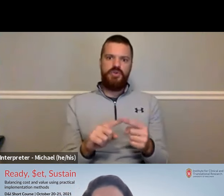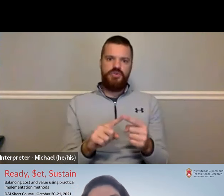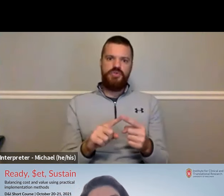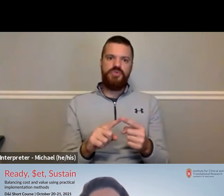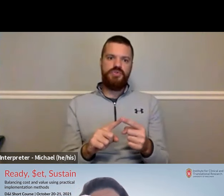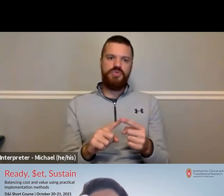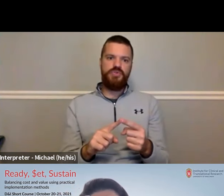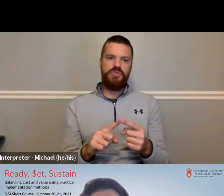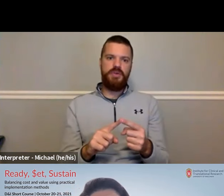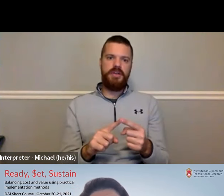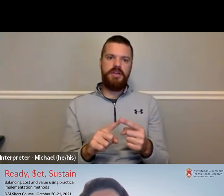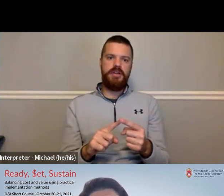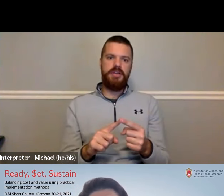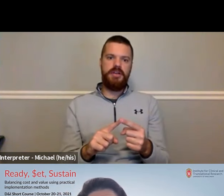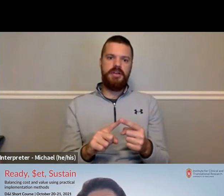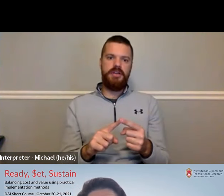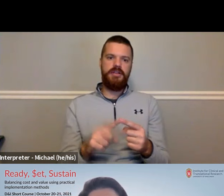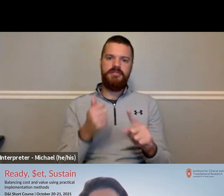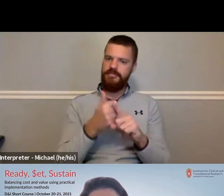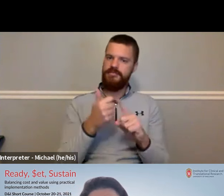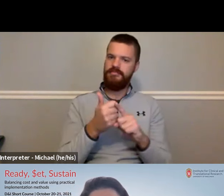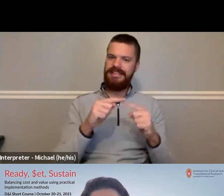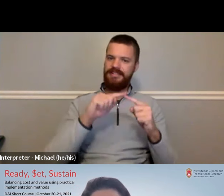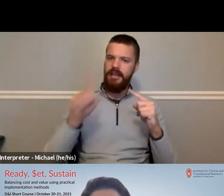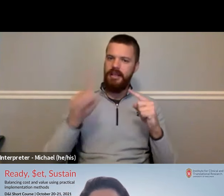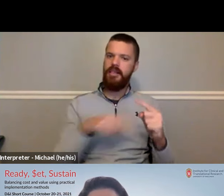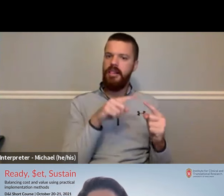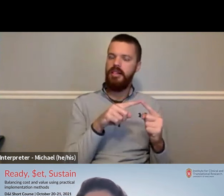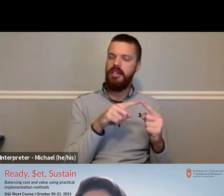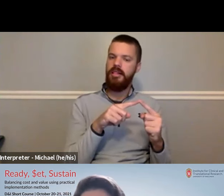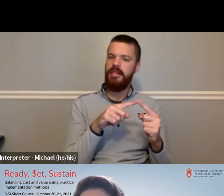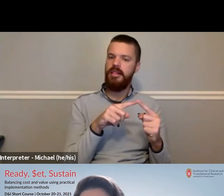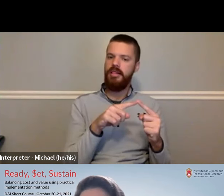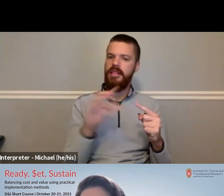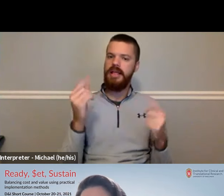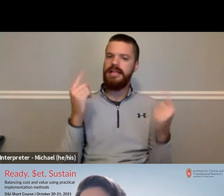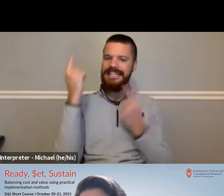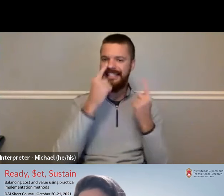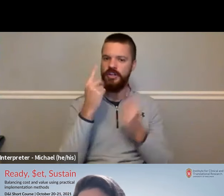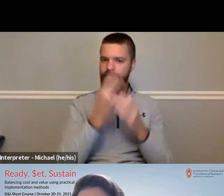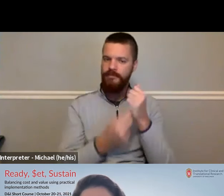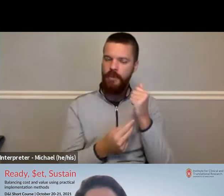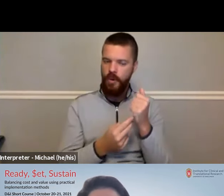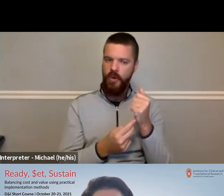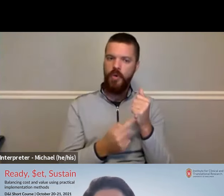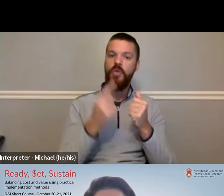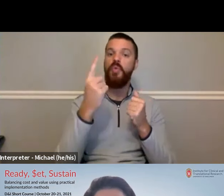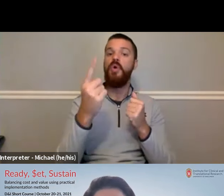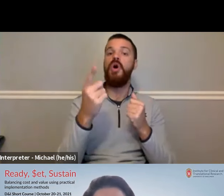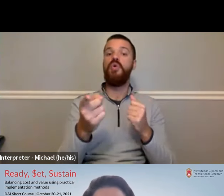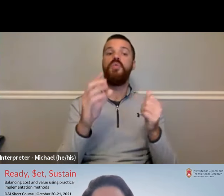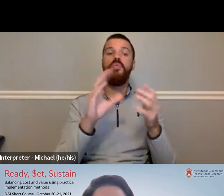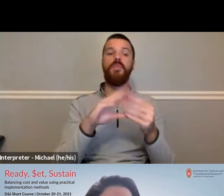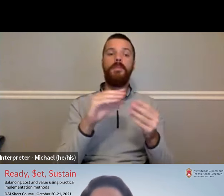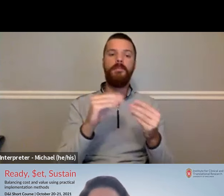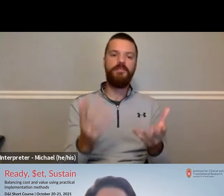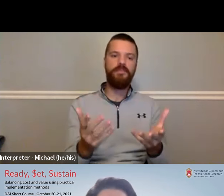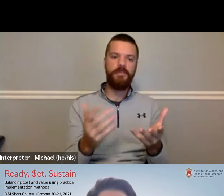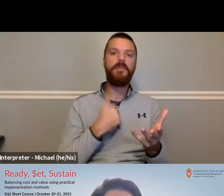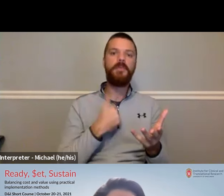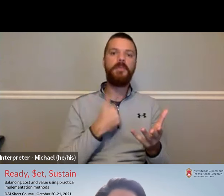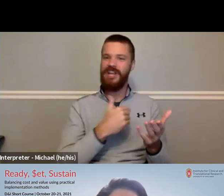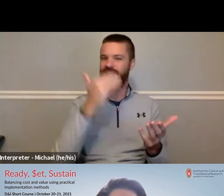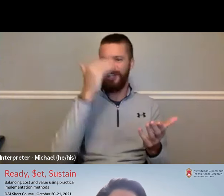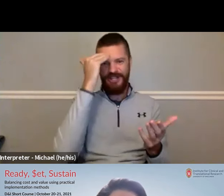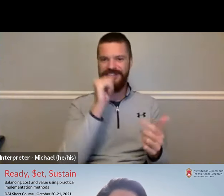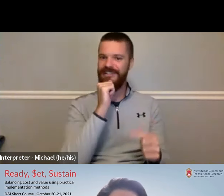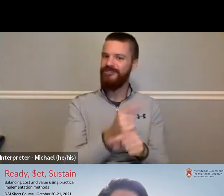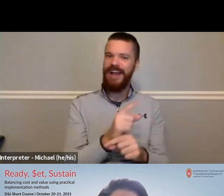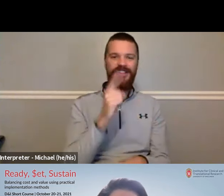Lisa Saldana (she/her/hers): that it was going to be cyclical in nature, and that you were going to be considering those two things, and one of the things that you said was he said we knew we weren't going to get it right, the first time.